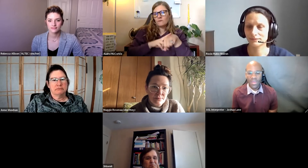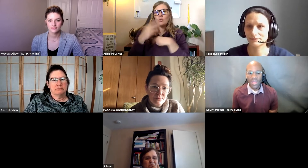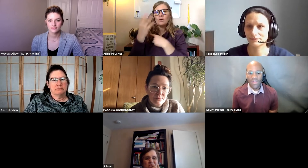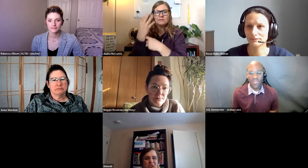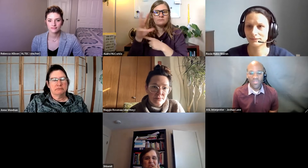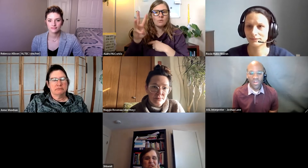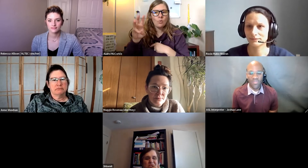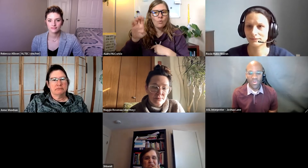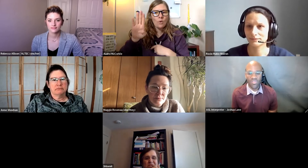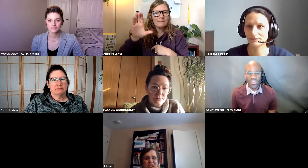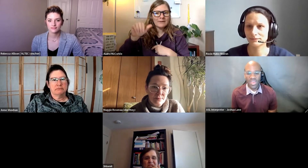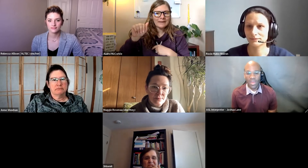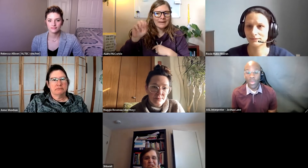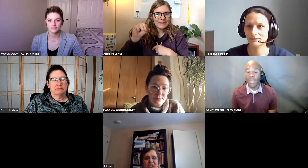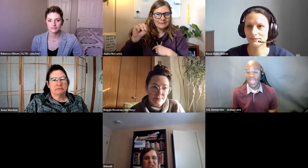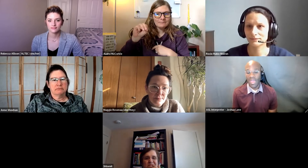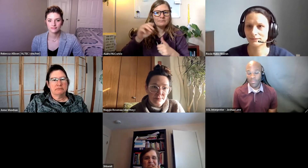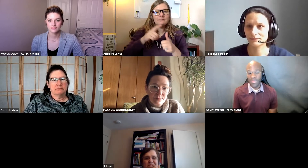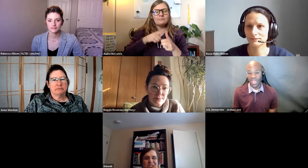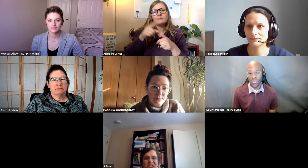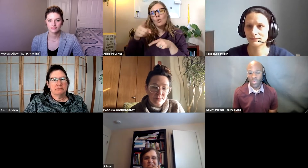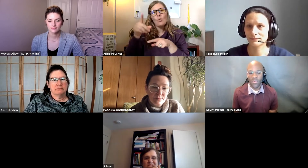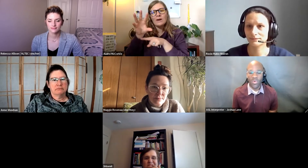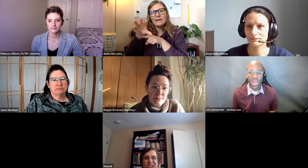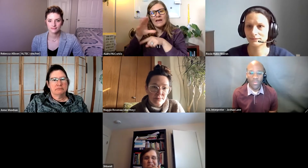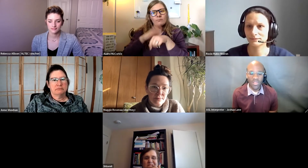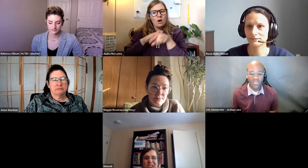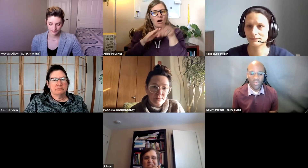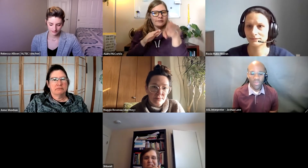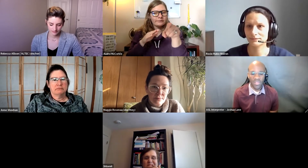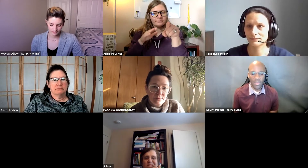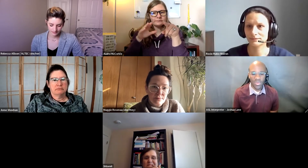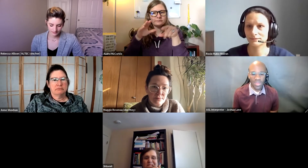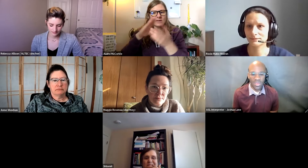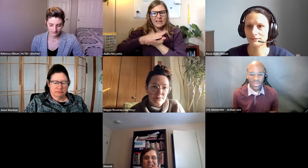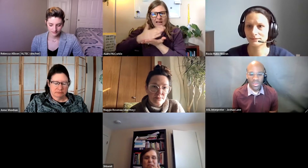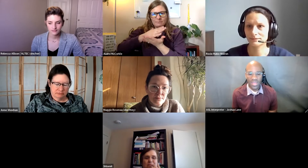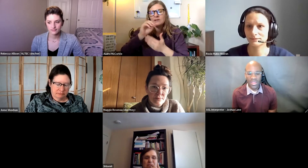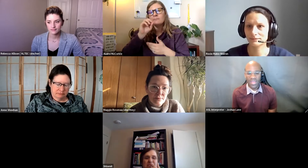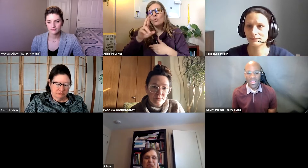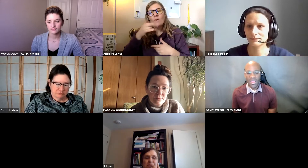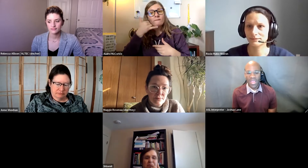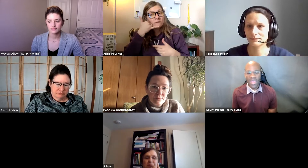Now first of all, of course, you need a webcam that's one of the requirements for Flipgrid and